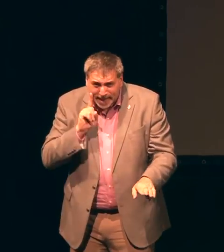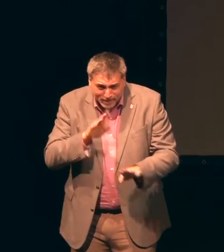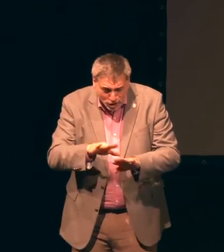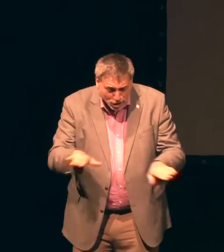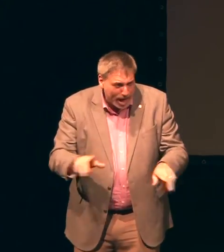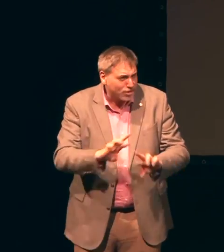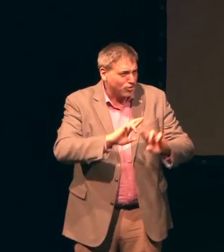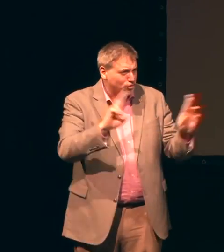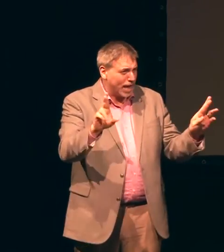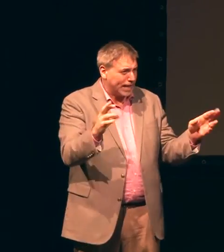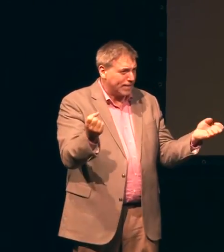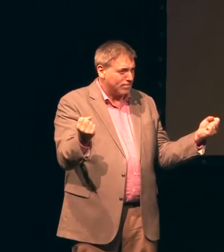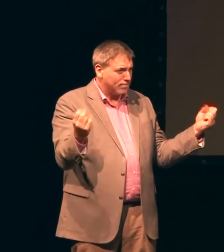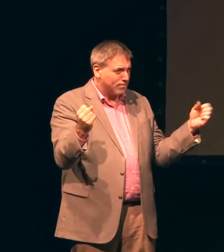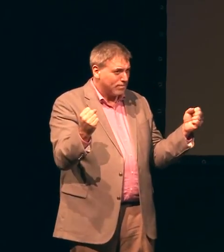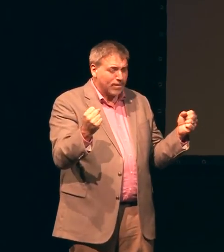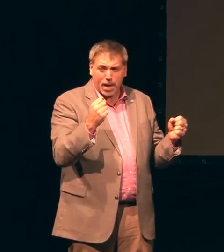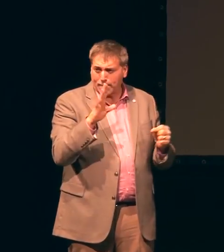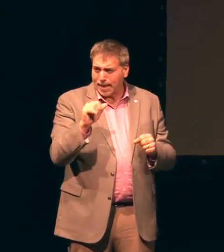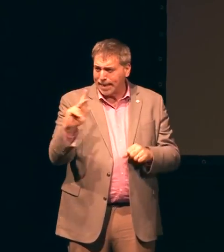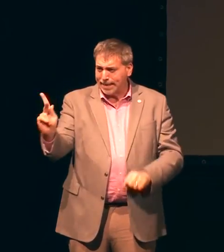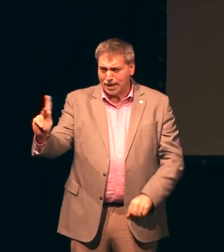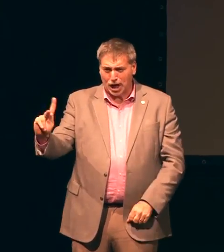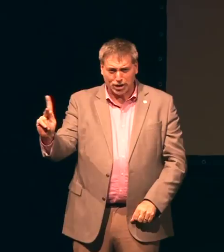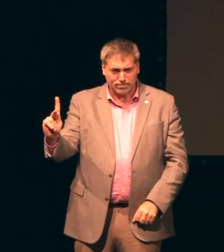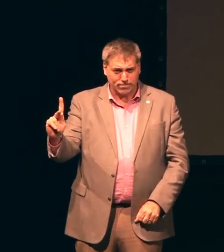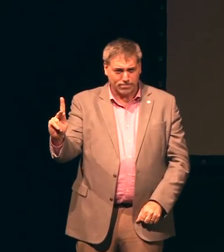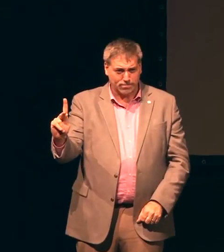make sure that every Deaf child is ready to sign